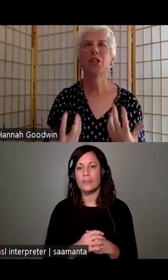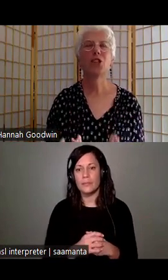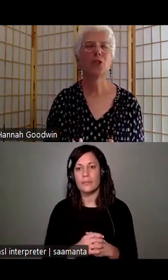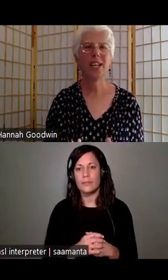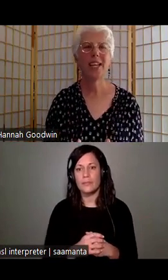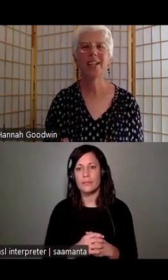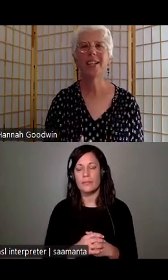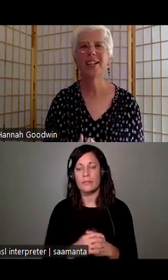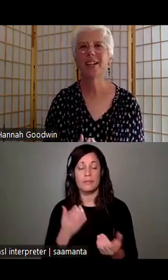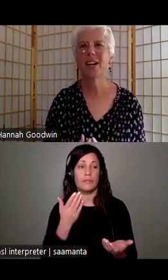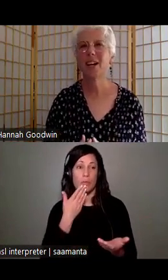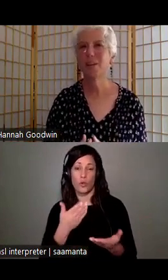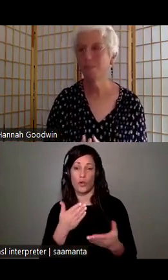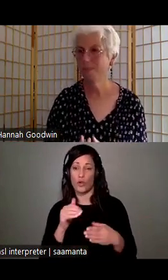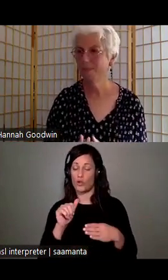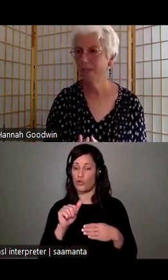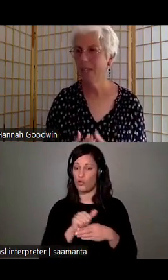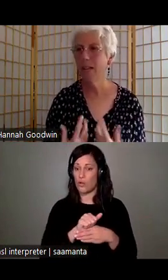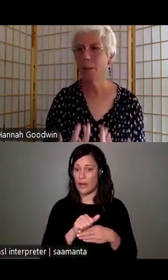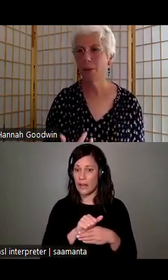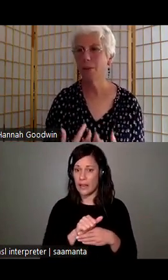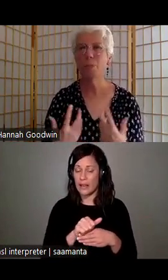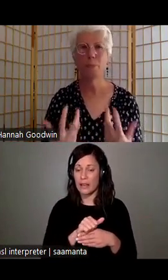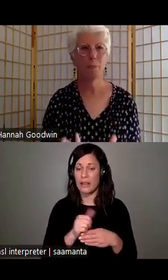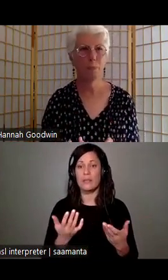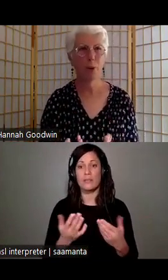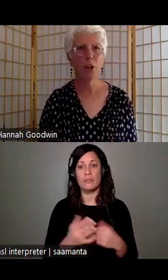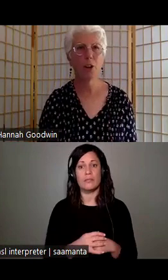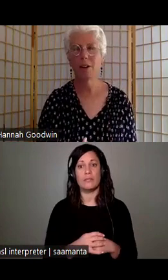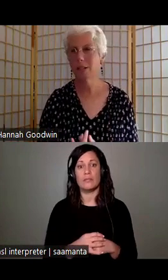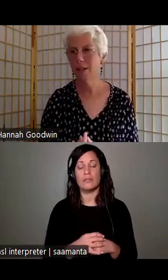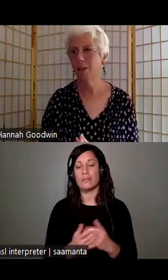good training examples, protocol, et cetera.